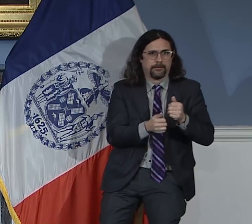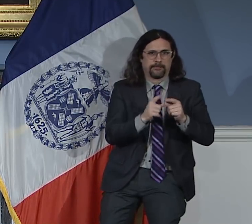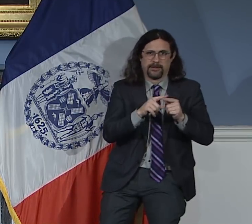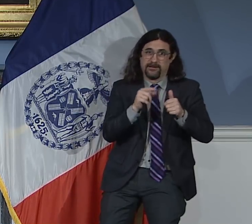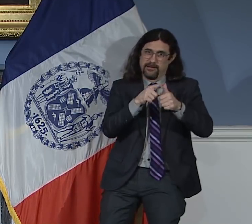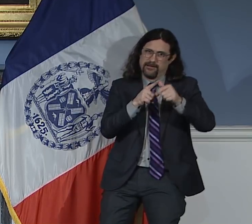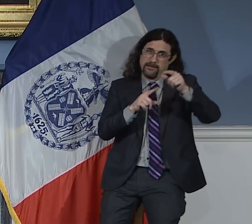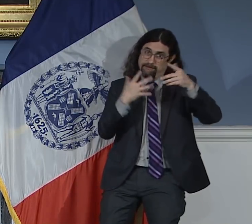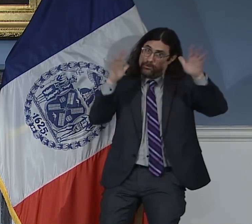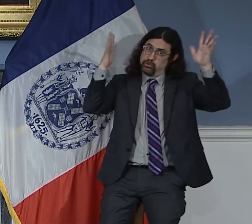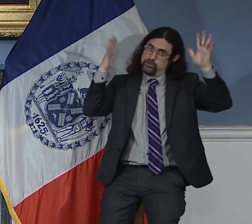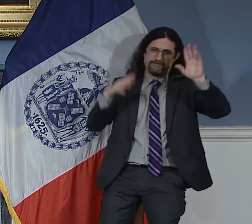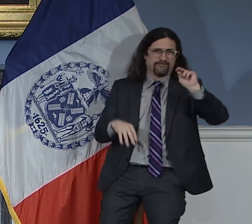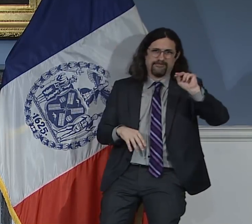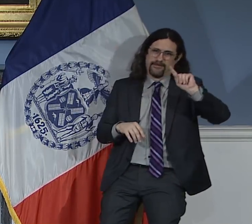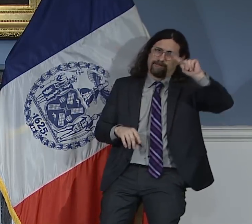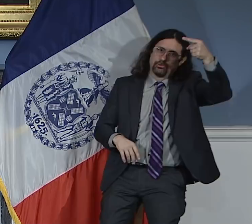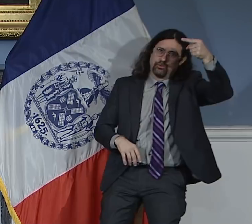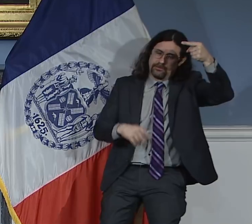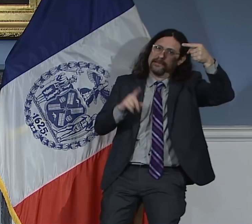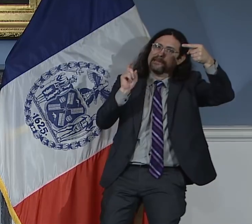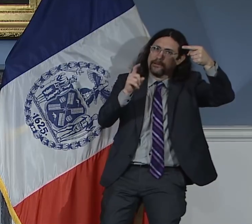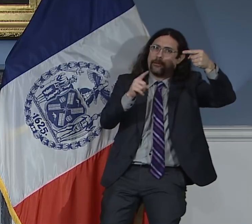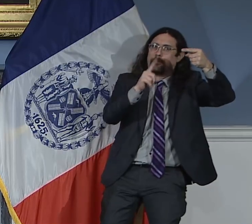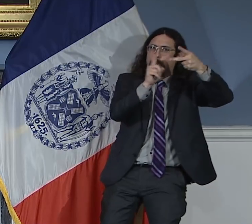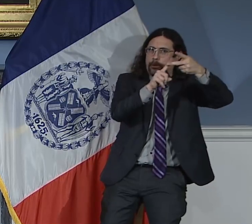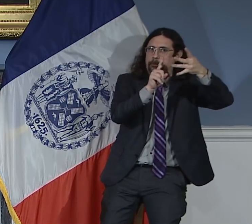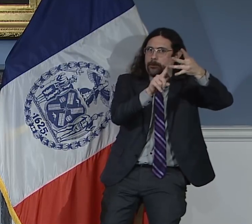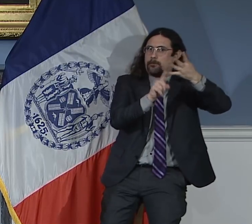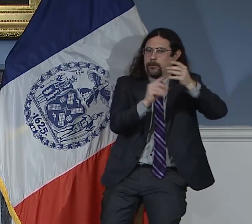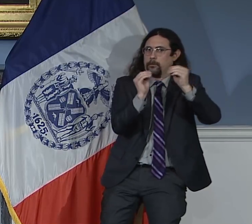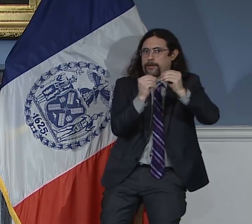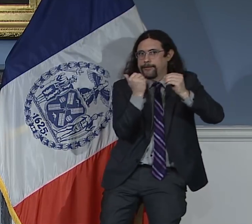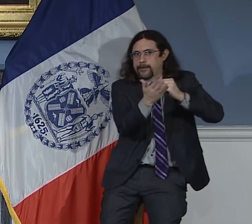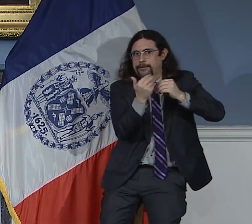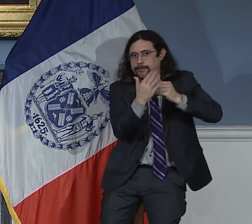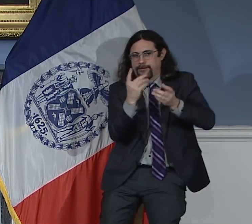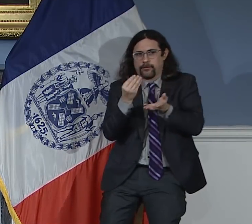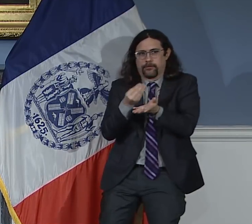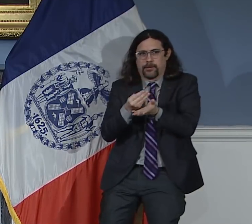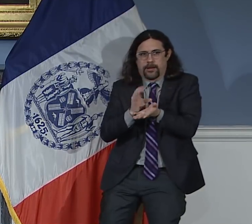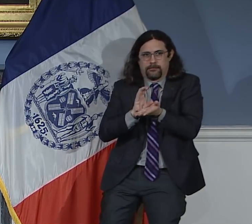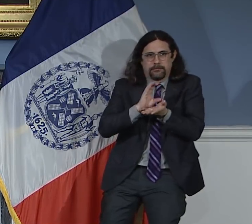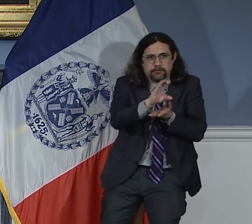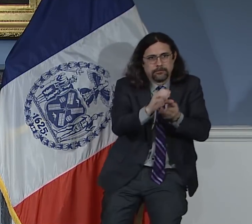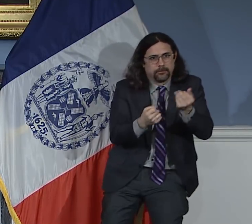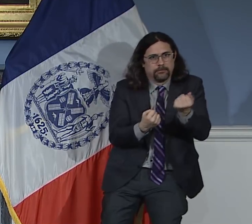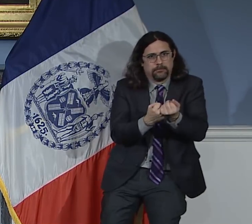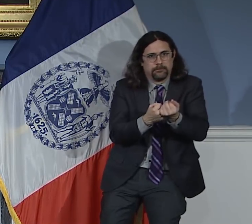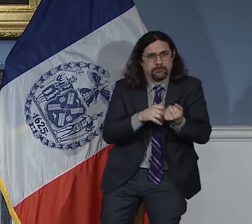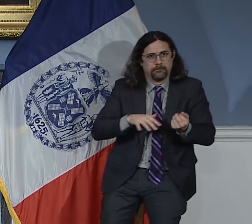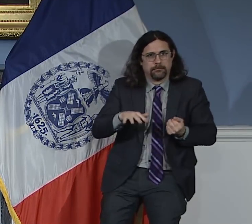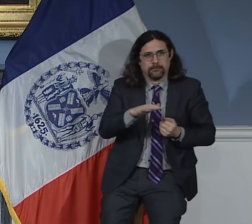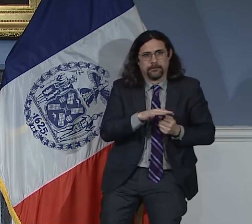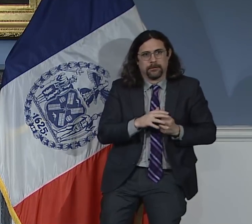BEGNIINNG. IT'S FAR FROM WHAT WE NEED. I NEVER LOOK A GIFT HORSE IN THE MOUTH, BUT I CAN SAY WITH